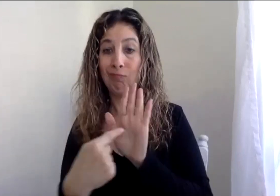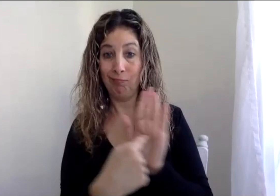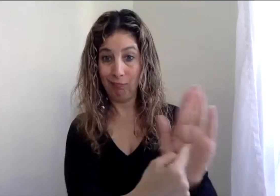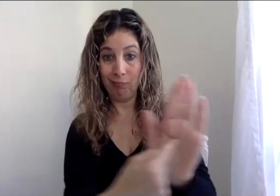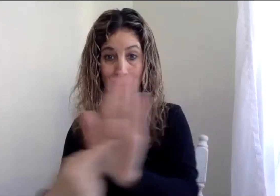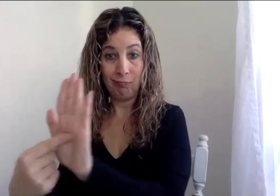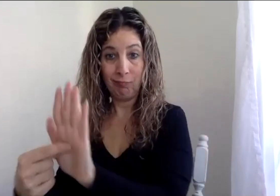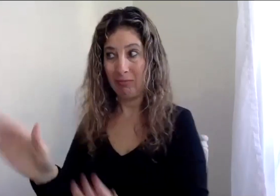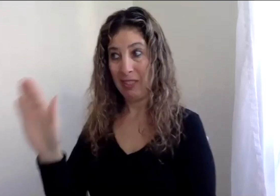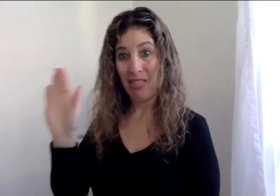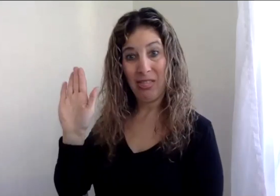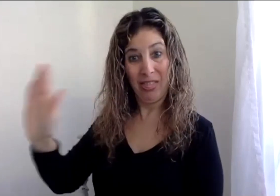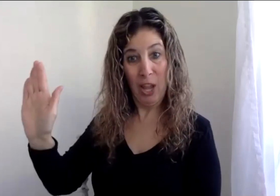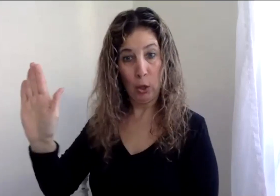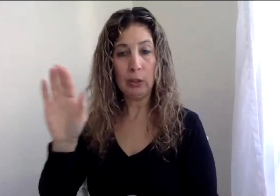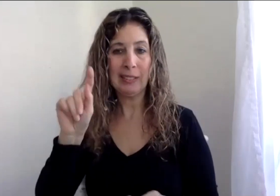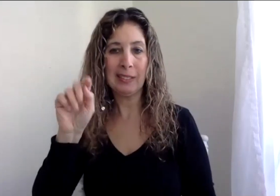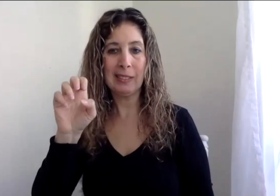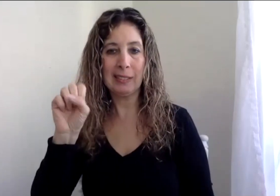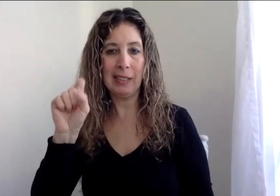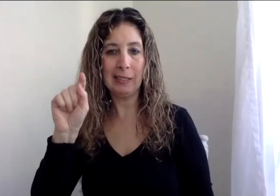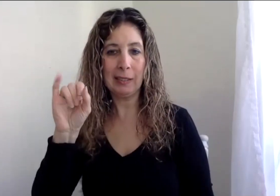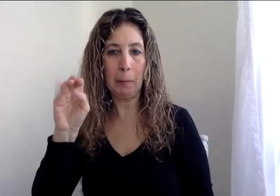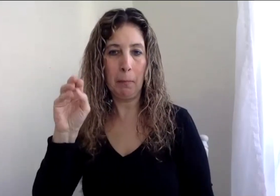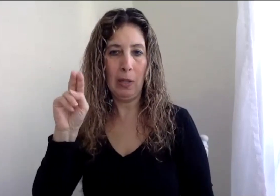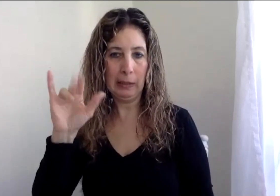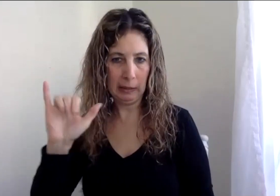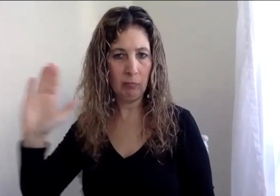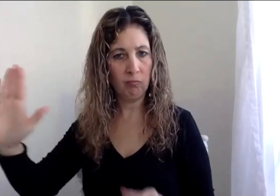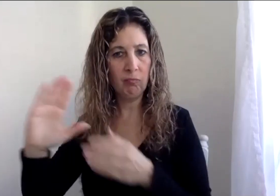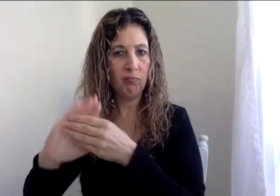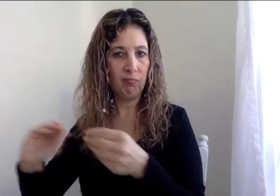Two people gave me permission to share their testimony.